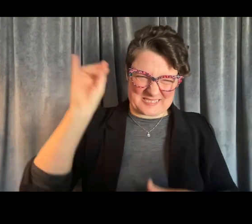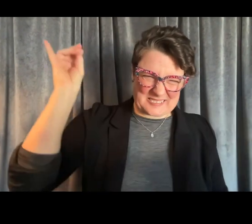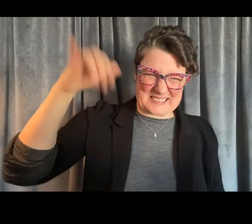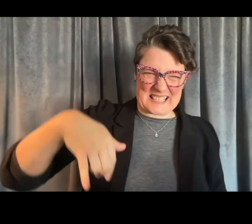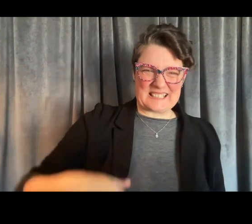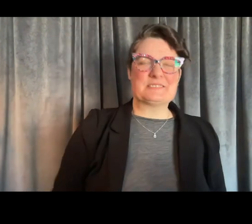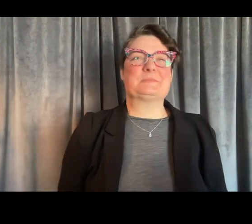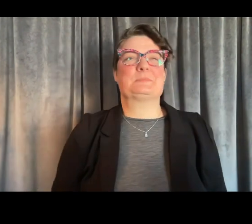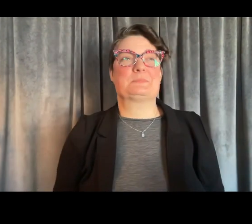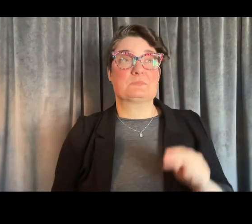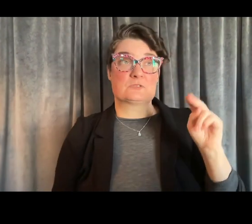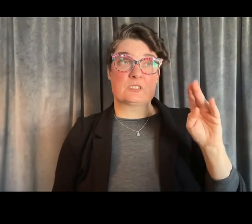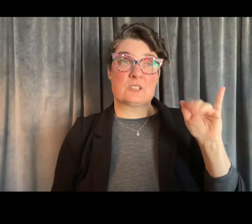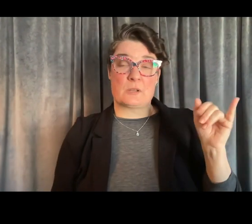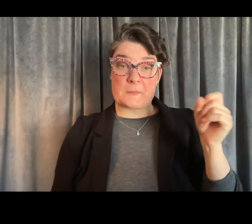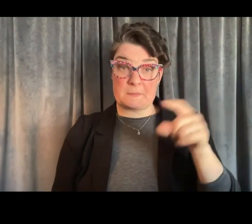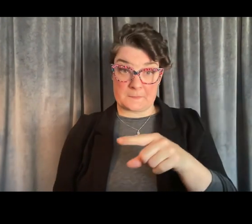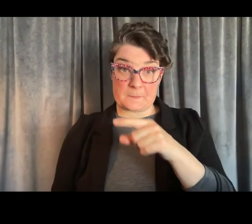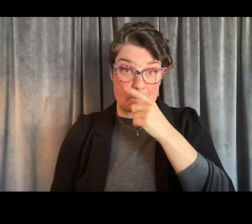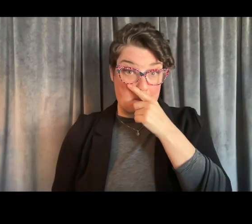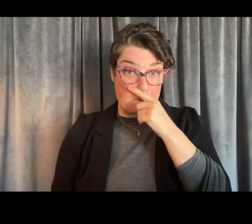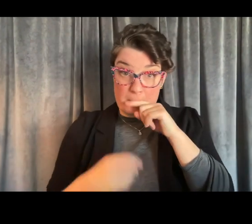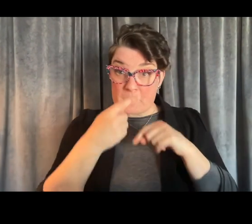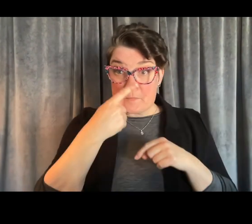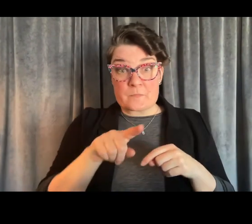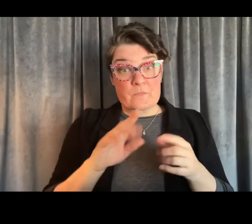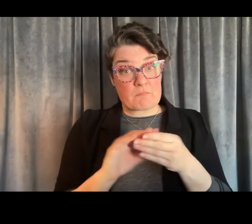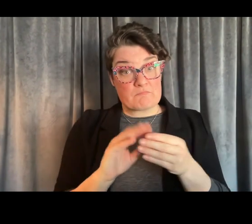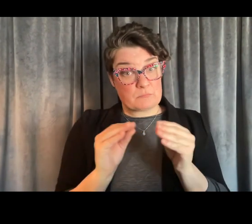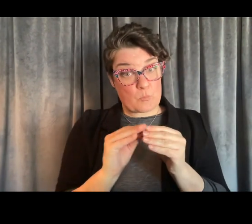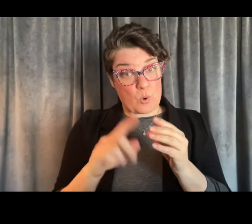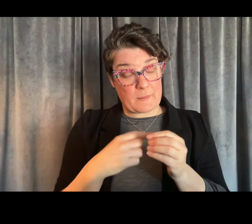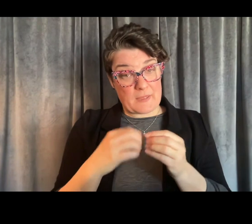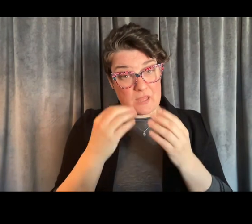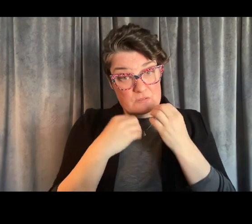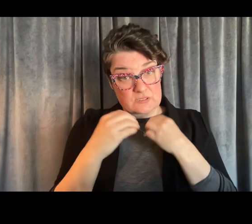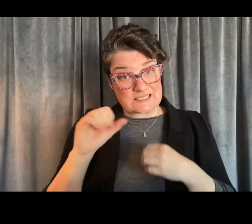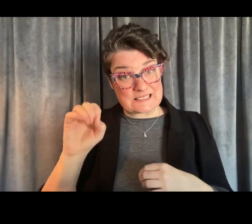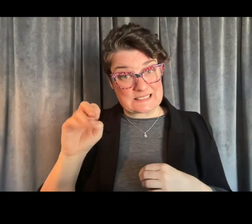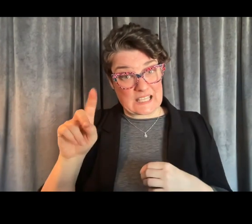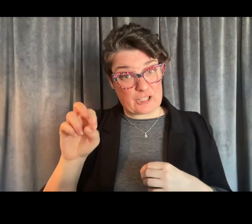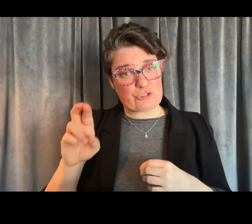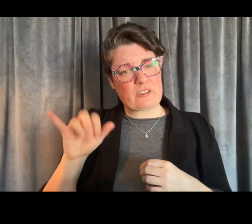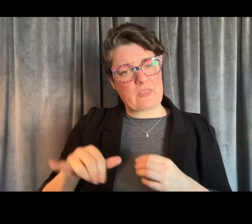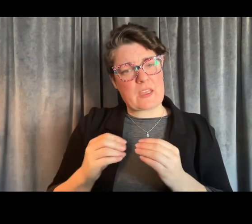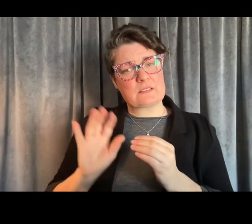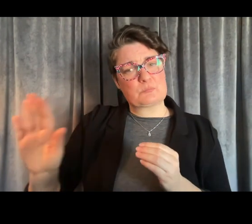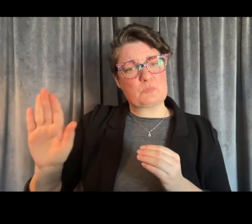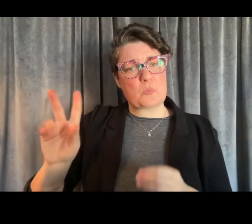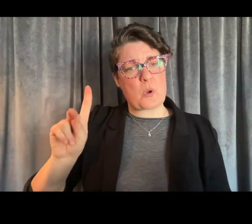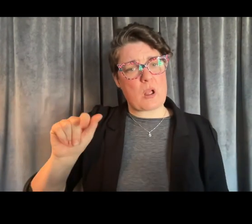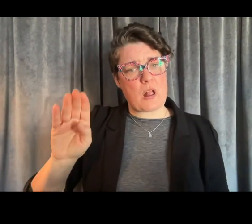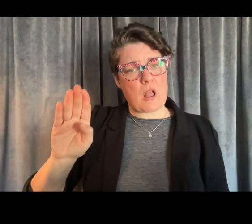Will you share a little more about the Tu B'Shvat Seder? Cuz that 's more of like a Kabbalist invention, right? Rebekah: Yeah.